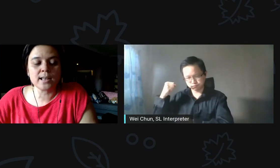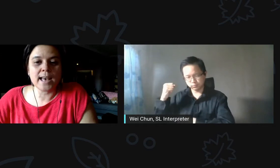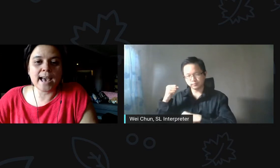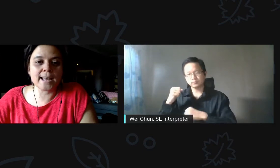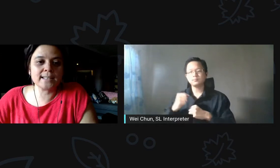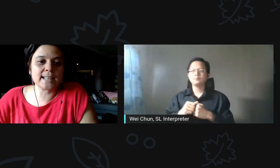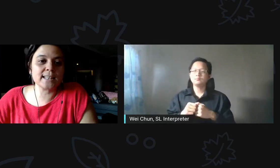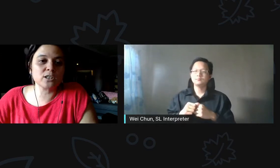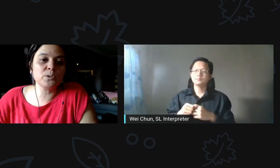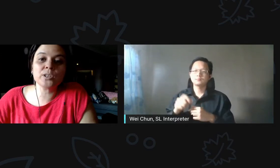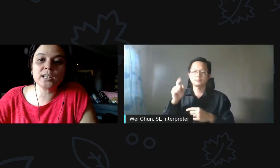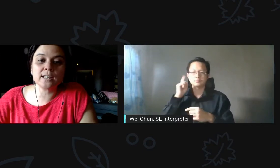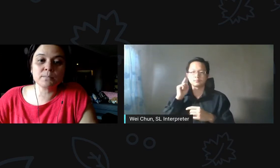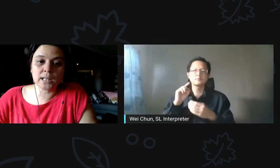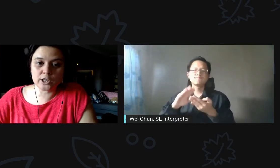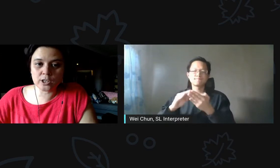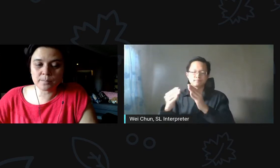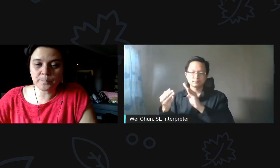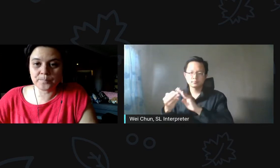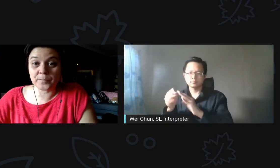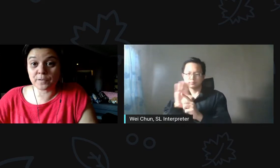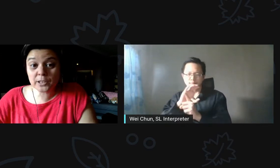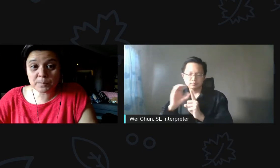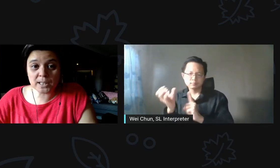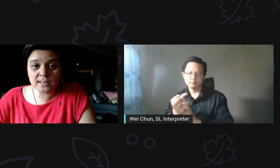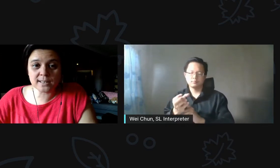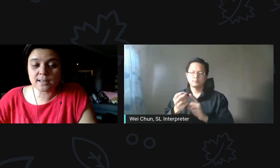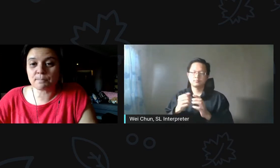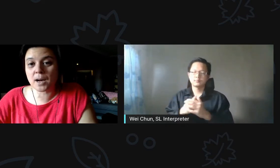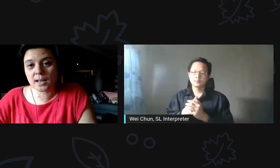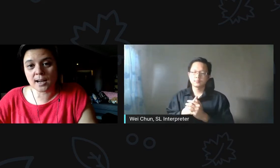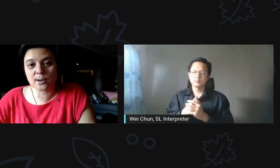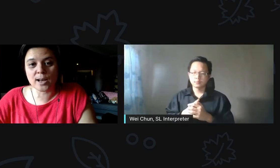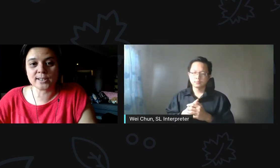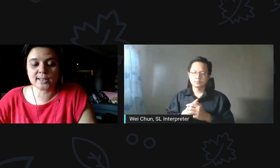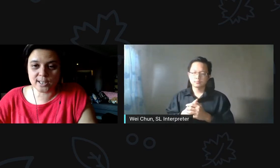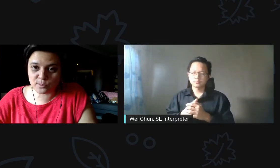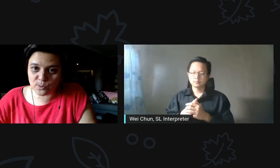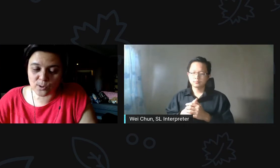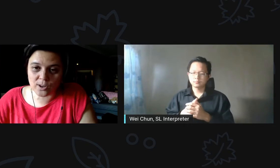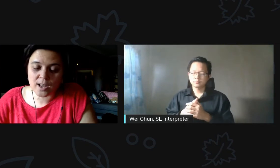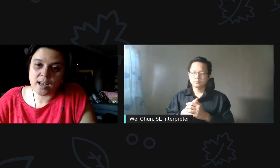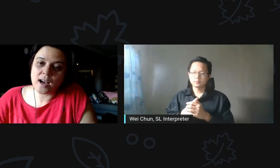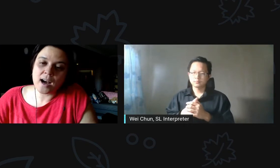and in the community in Malaysia, Philippines, Macau, and Singapore.